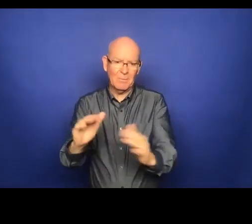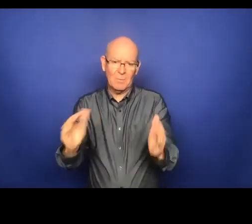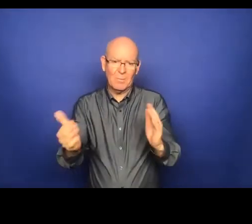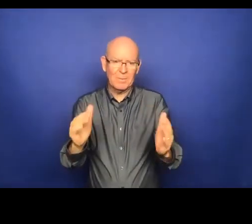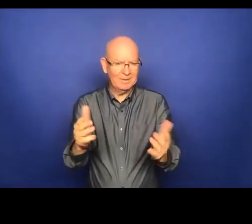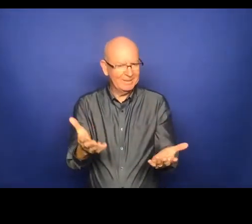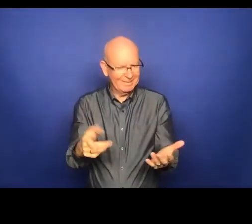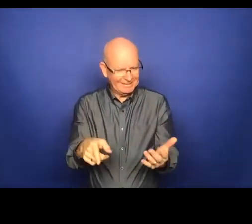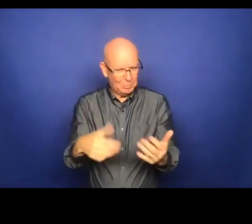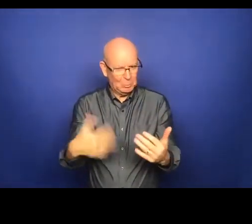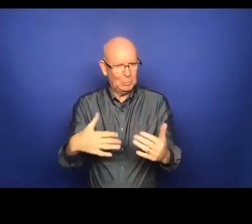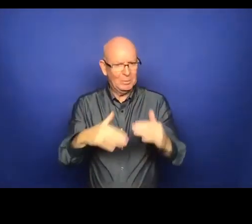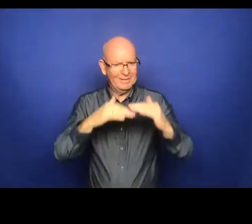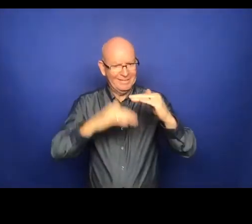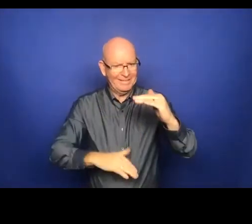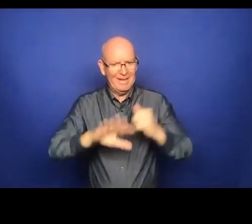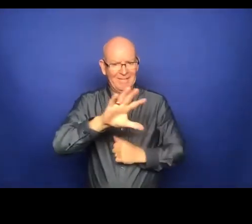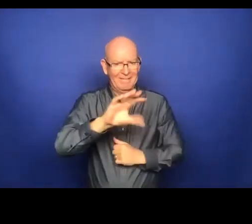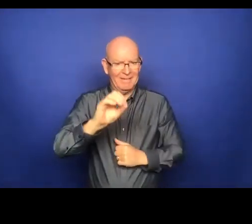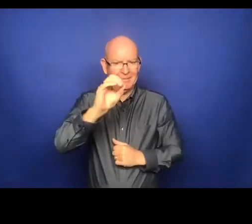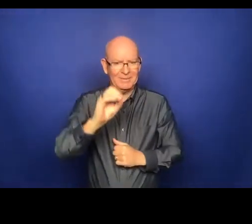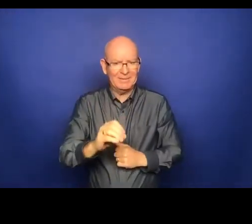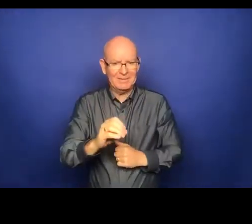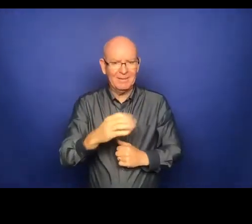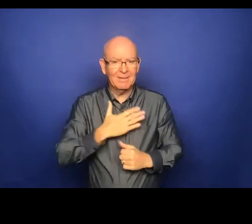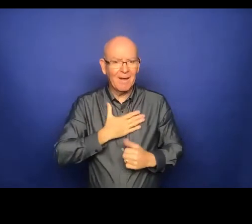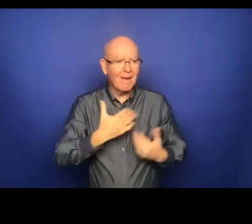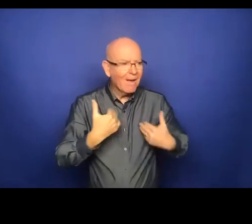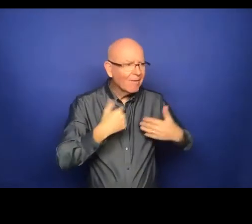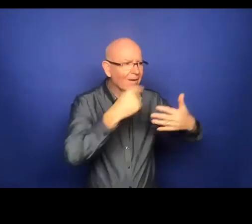's capacity is at this